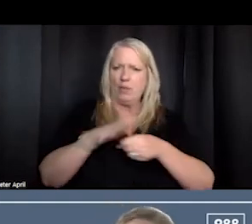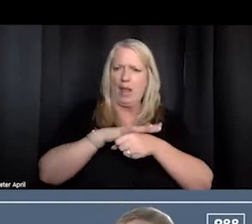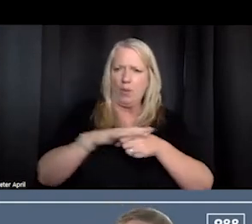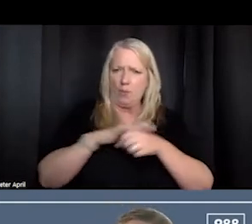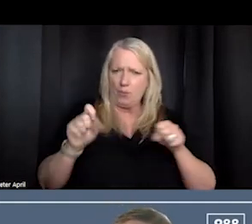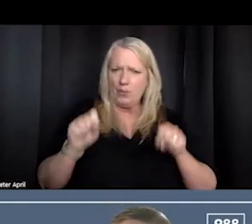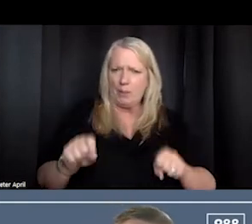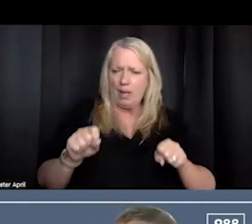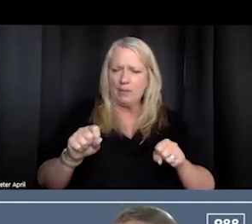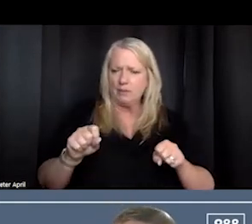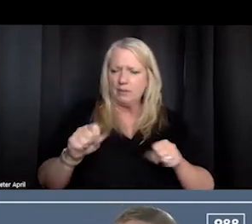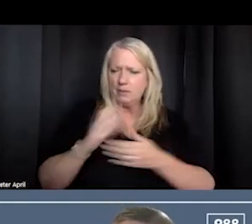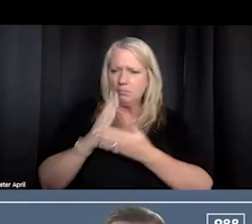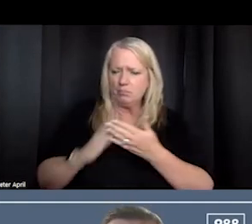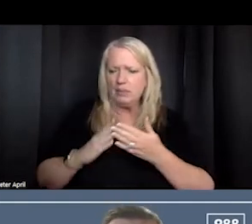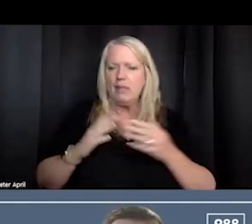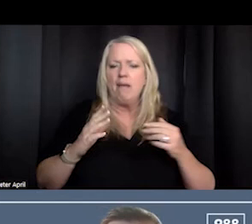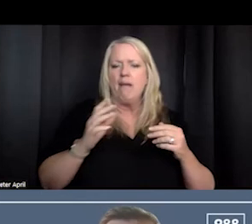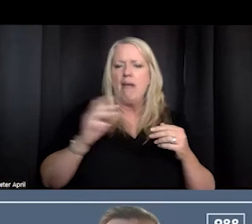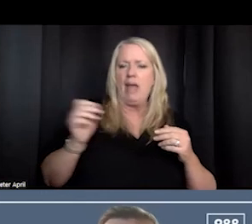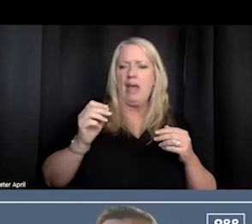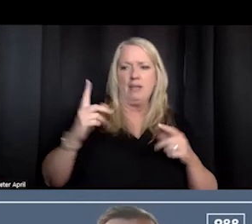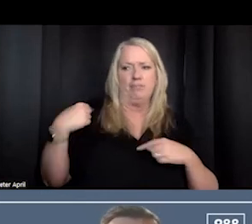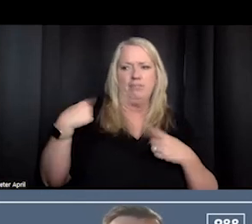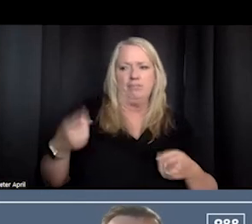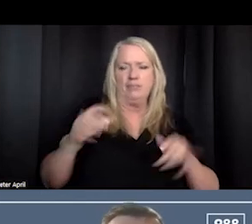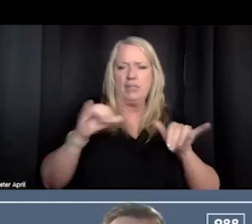PIECE, AND, AND THE CYST TEMPERATURE HISTORICALLY HAS ROUTED CALLS LOCALLY, BUT NOT,